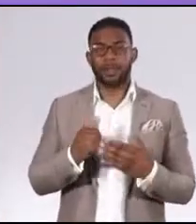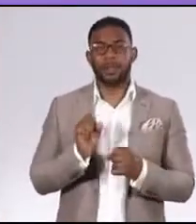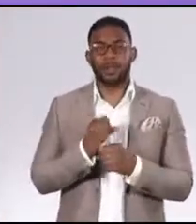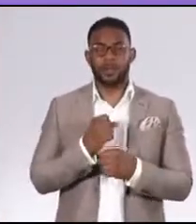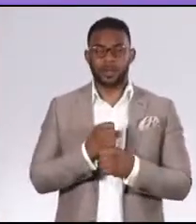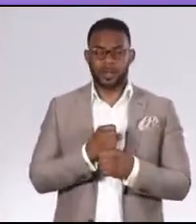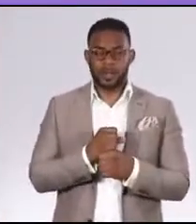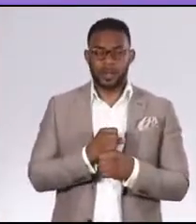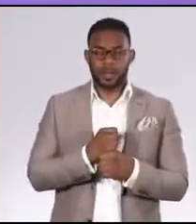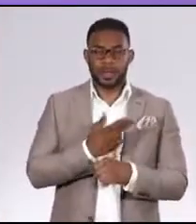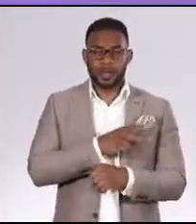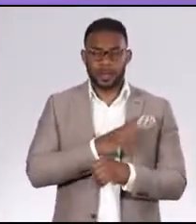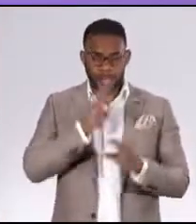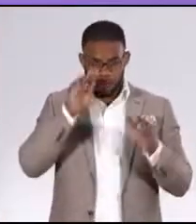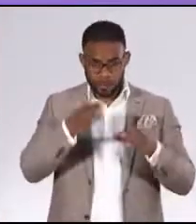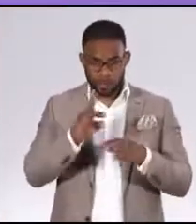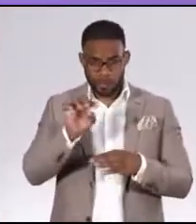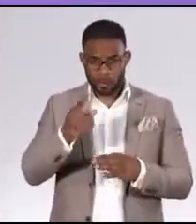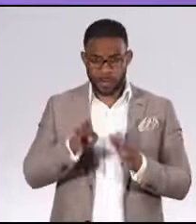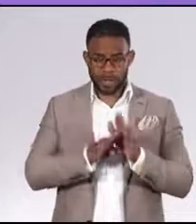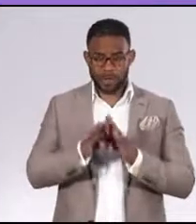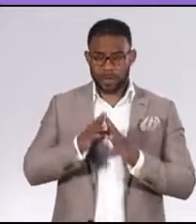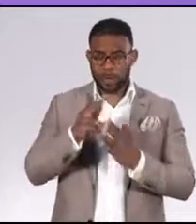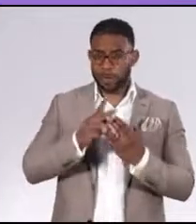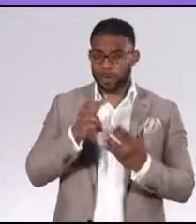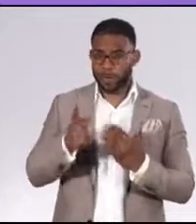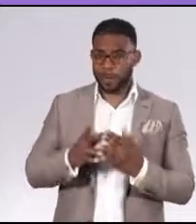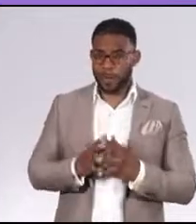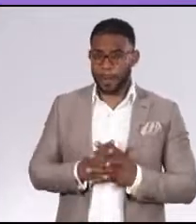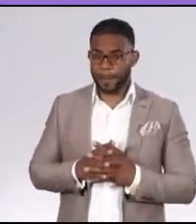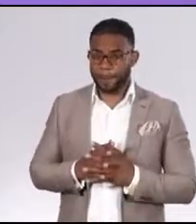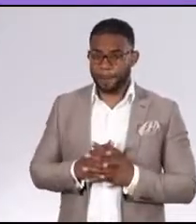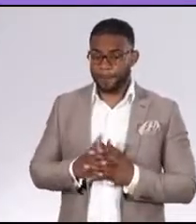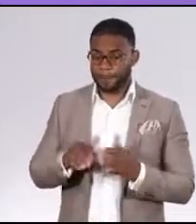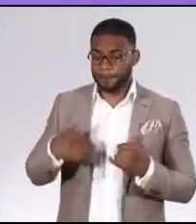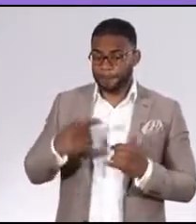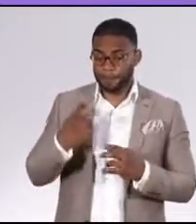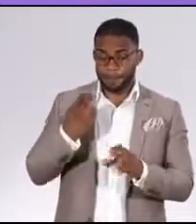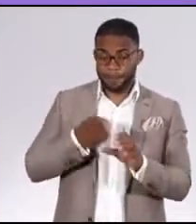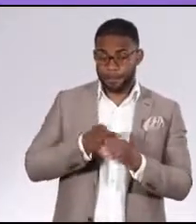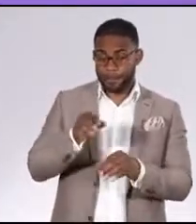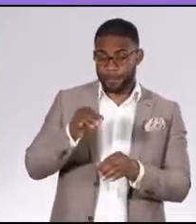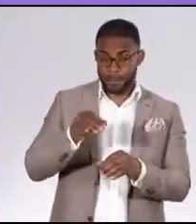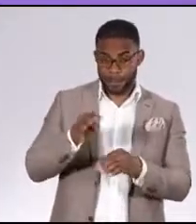the patient focused drug development program. Since joining his firm in 2014,